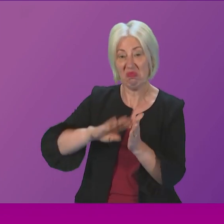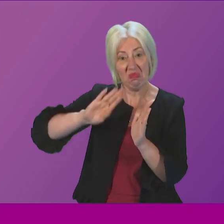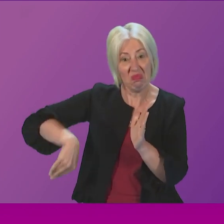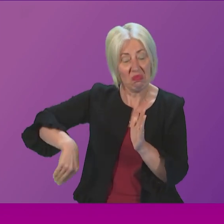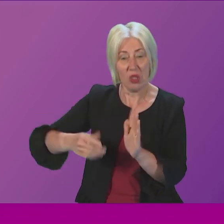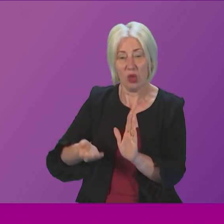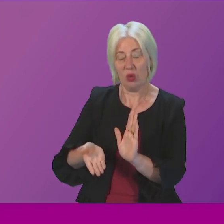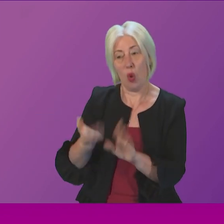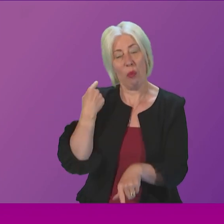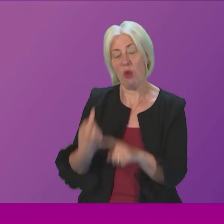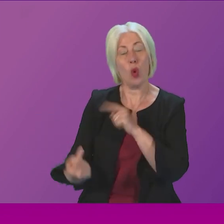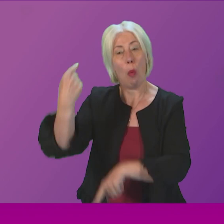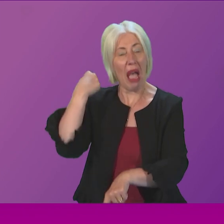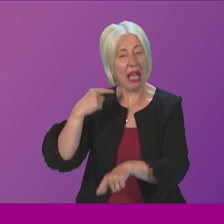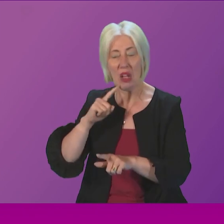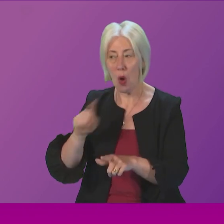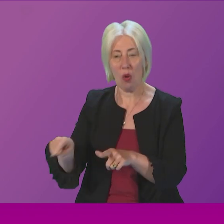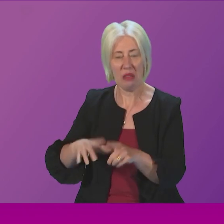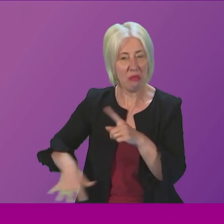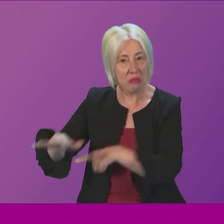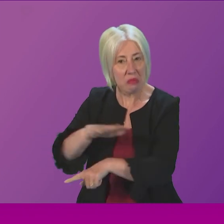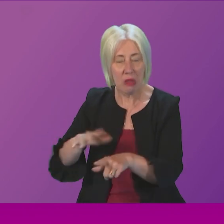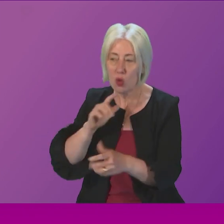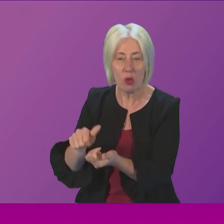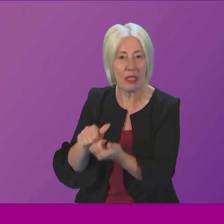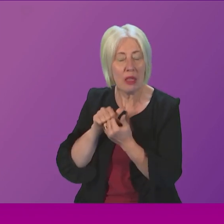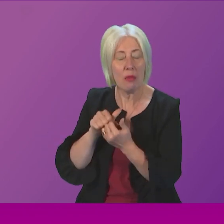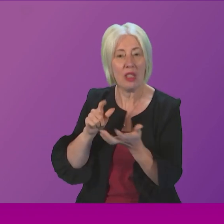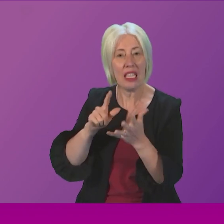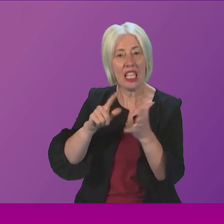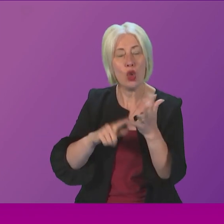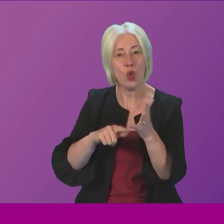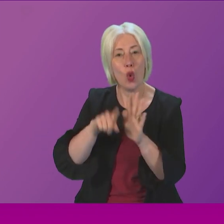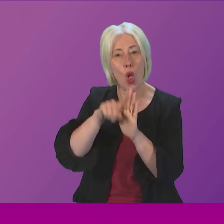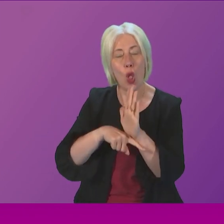pollution control programme provisions through the Retained EU Law Bill, especially as it